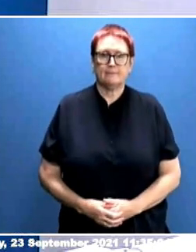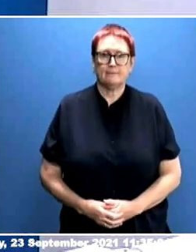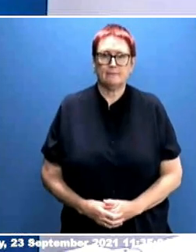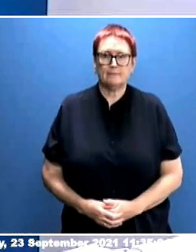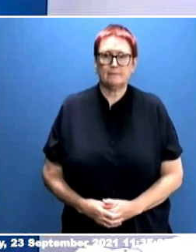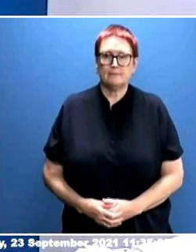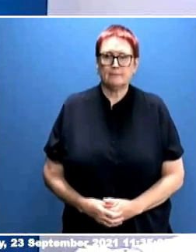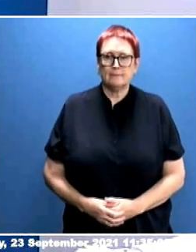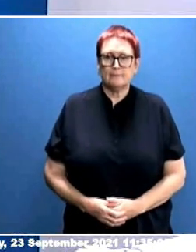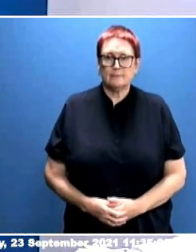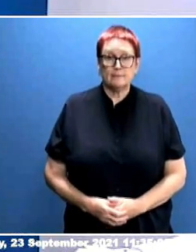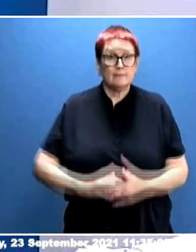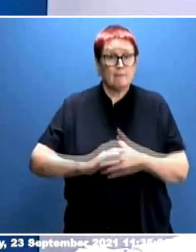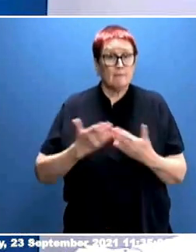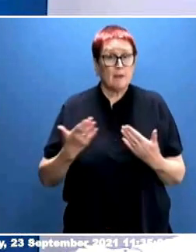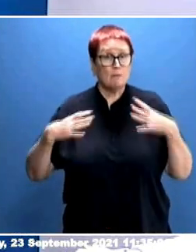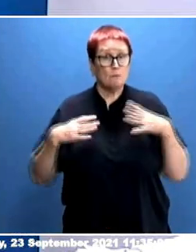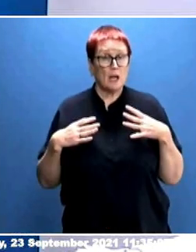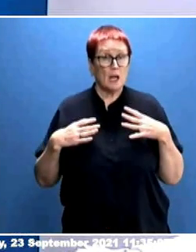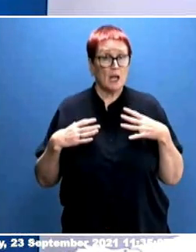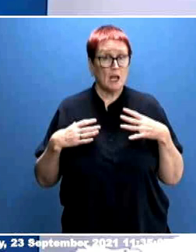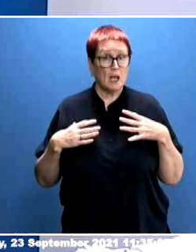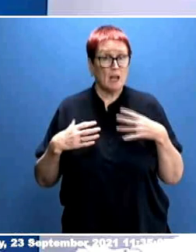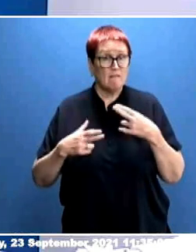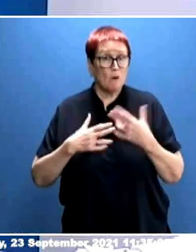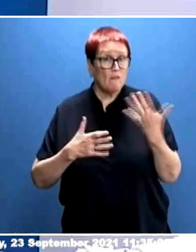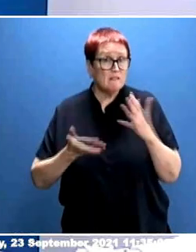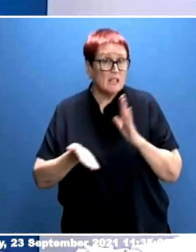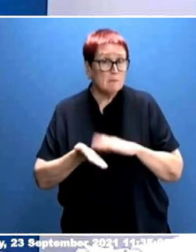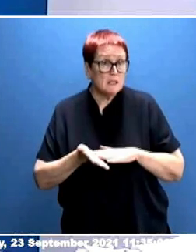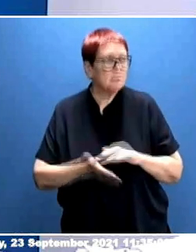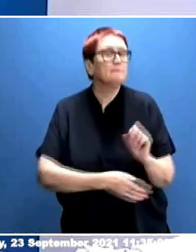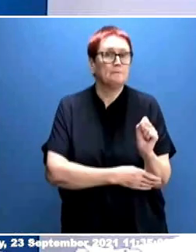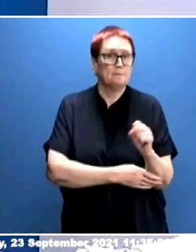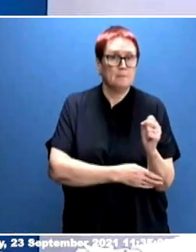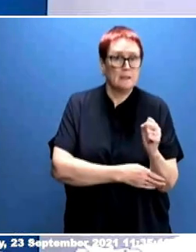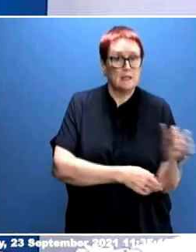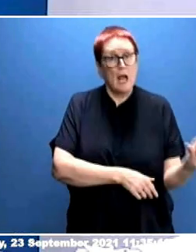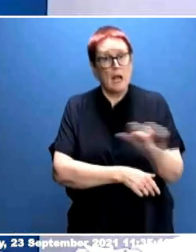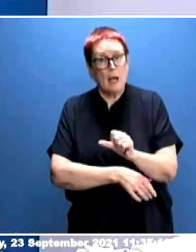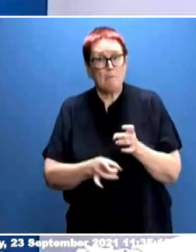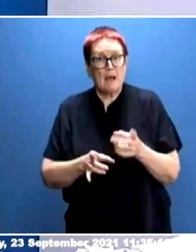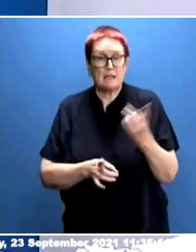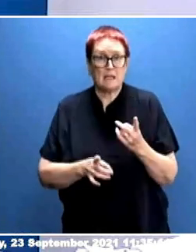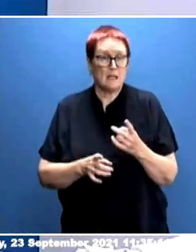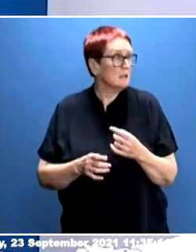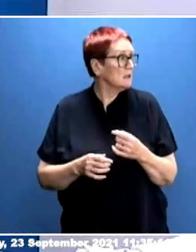Mr Crowley, do we take now a break for 15 minutes? Yes, could we return at 11.50, please, Chair.